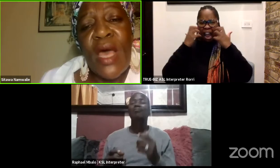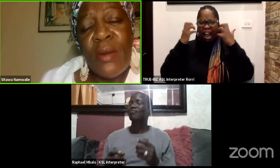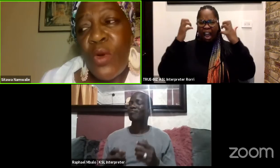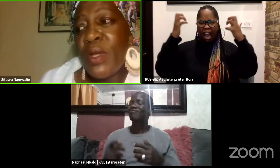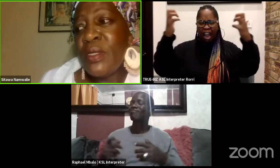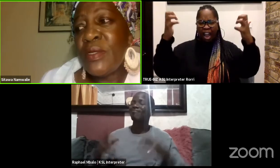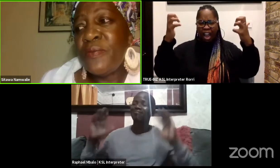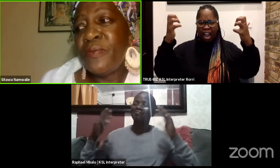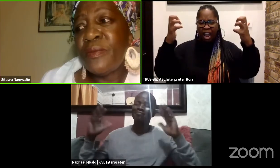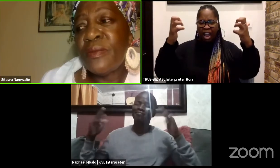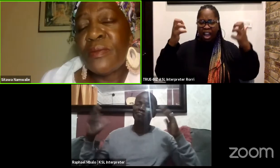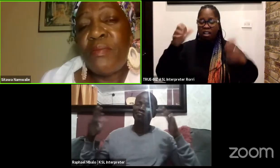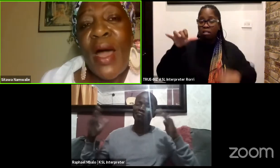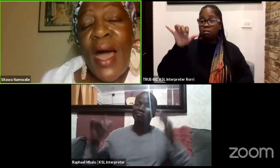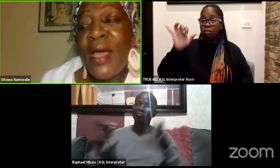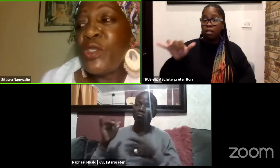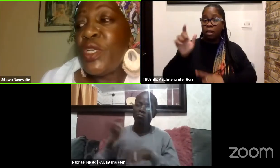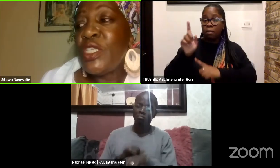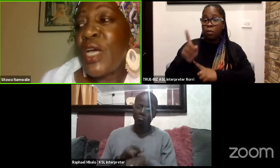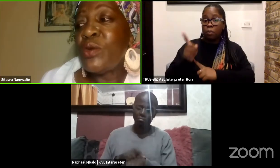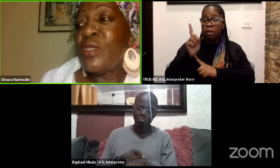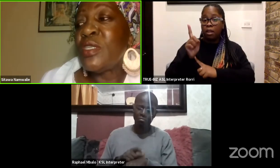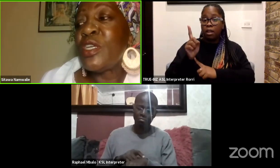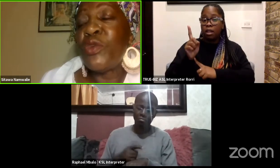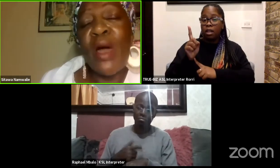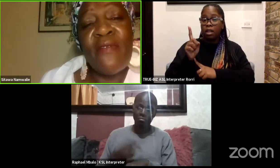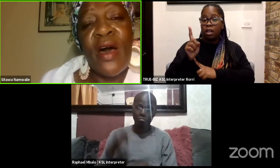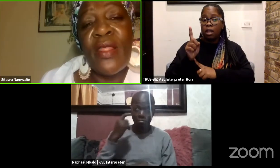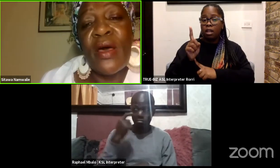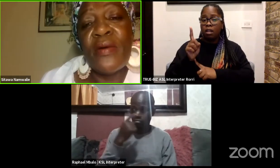In that moment, my eyes reached out in search of my father,